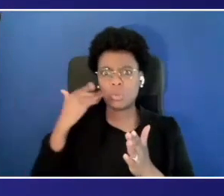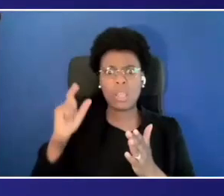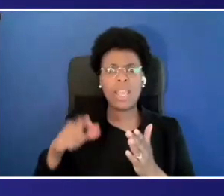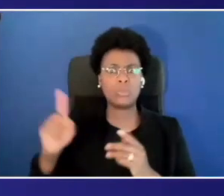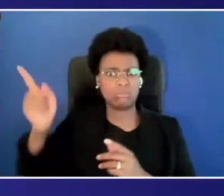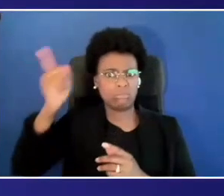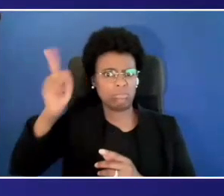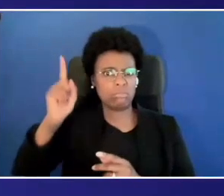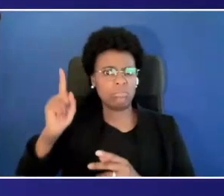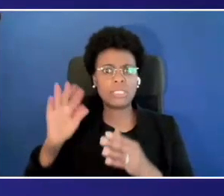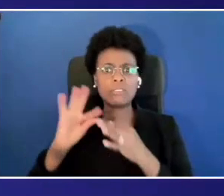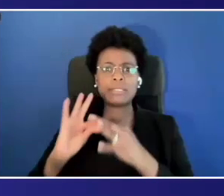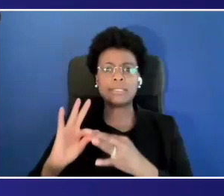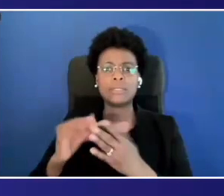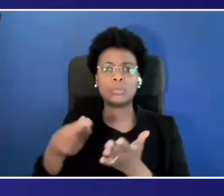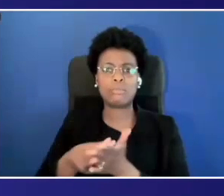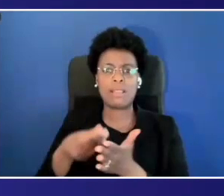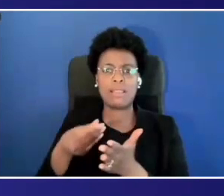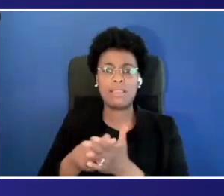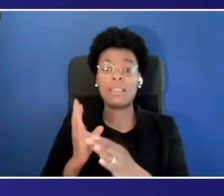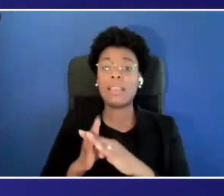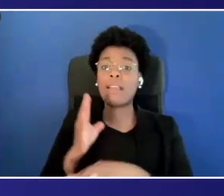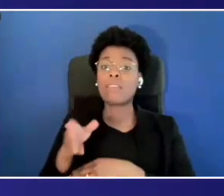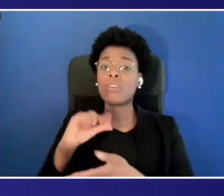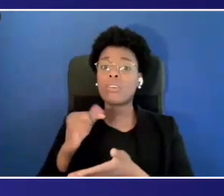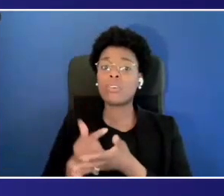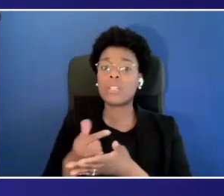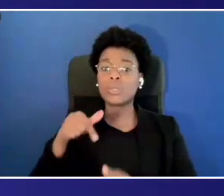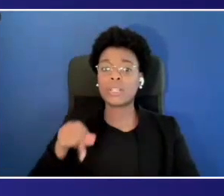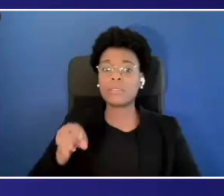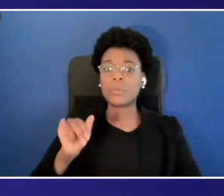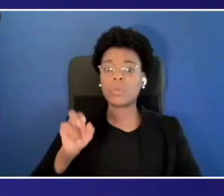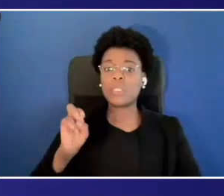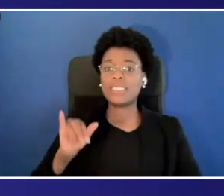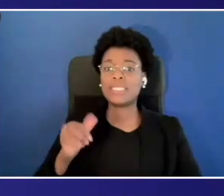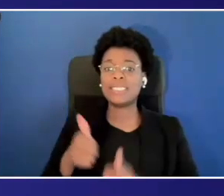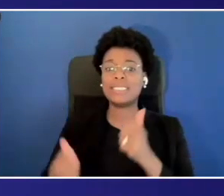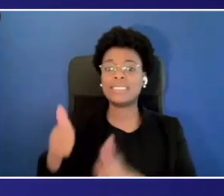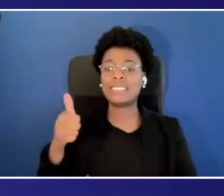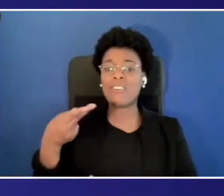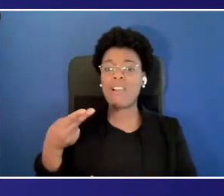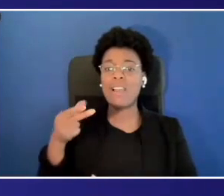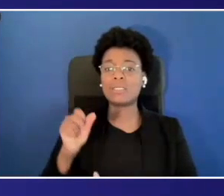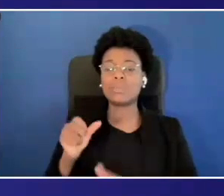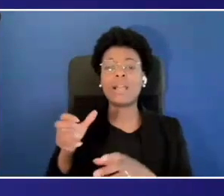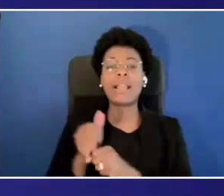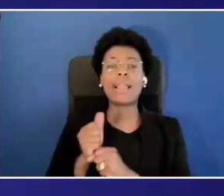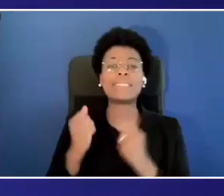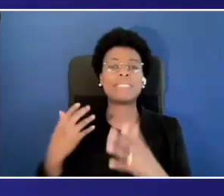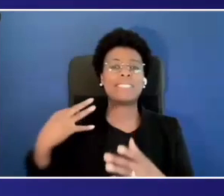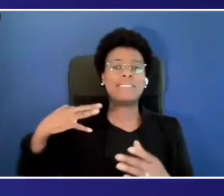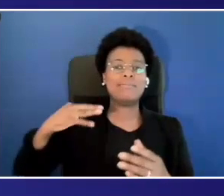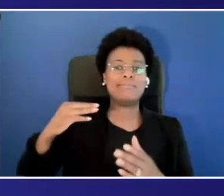So after graduating from Quincy Senior High School, Iron as many credits from community college as I could.